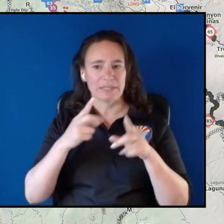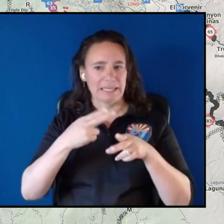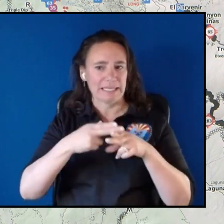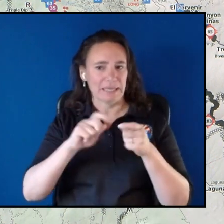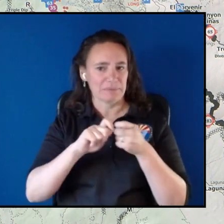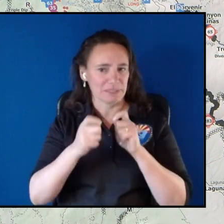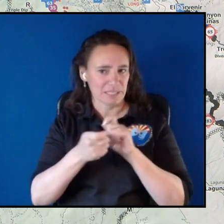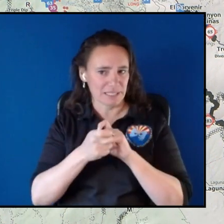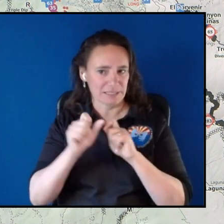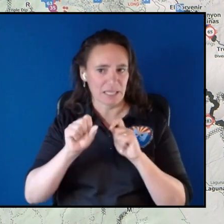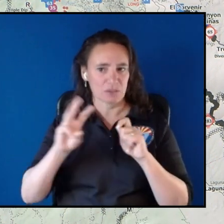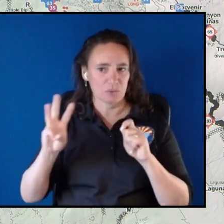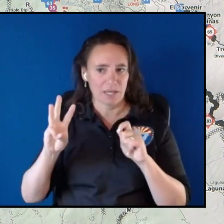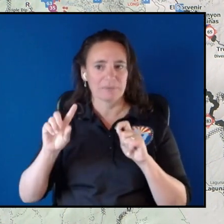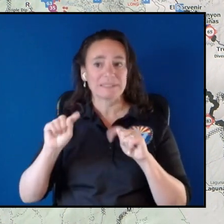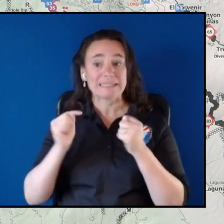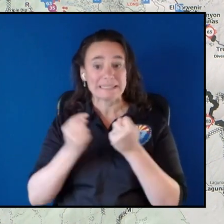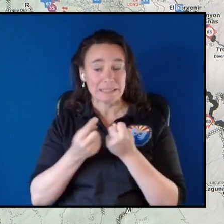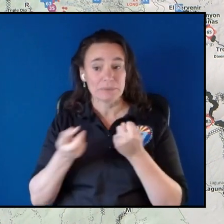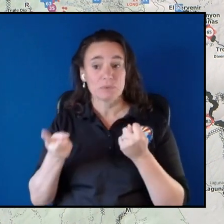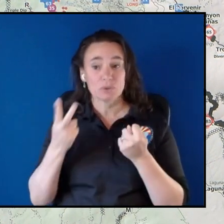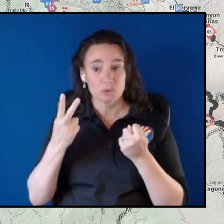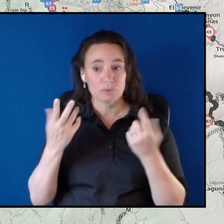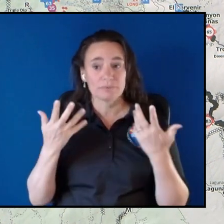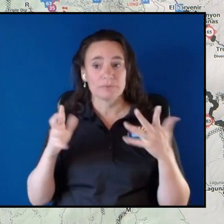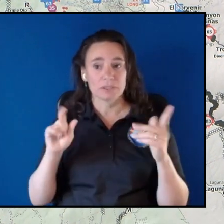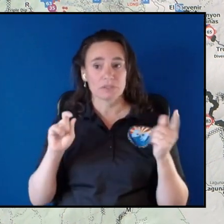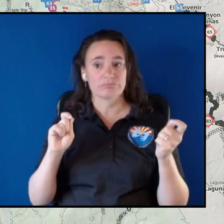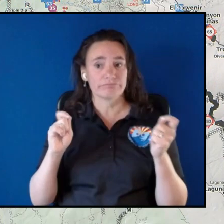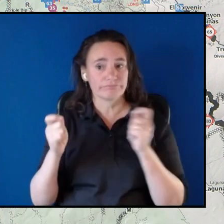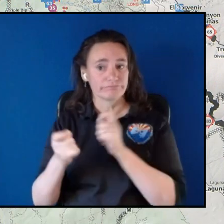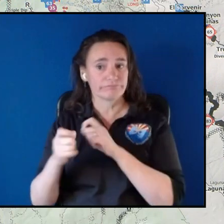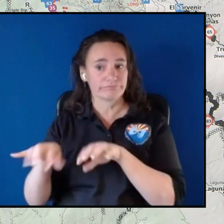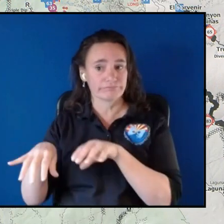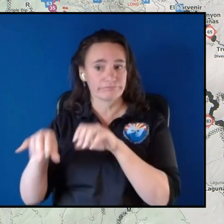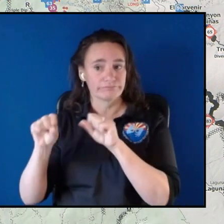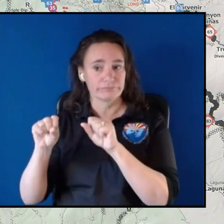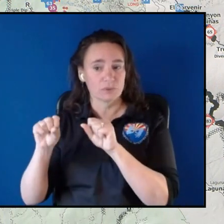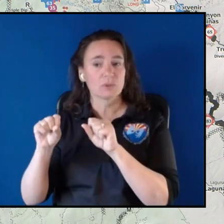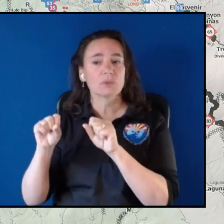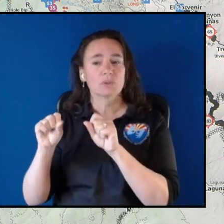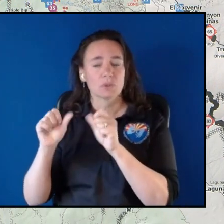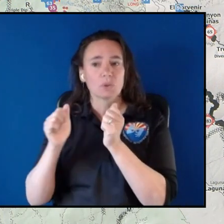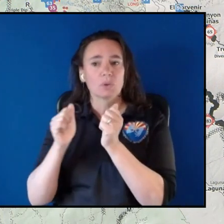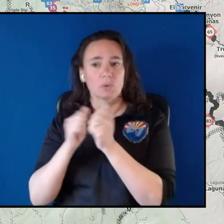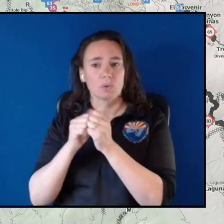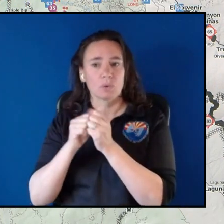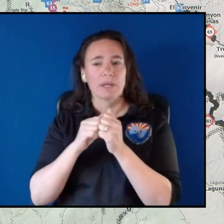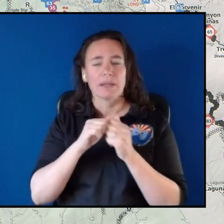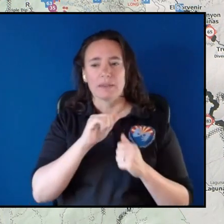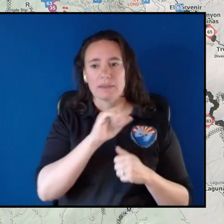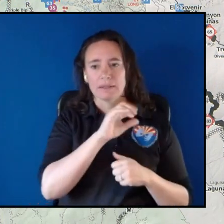So, Southwest Team 2 has transitioned with California's Incident Management Team 5 at 7:00 this morning, and so